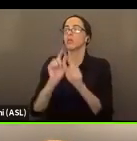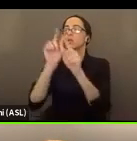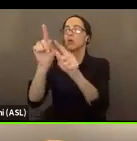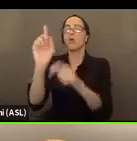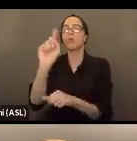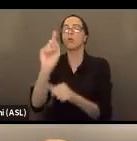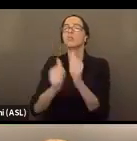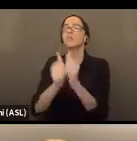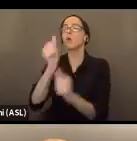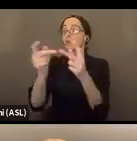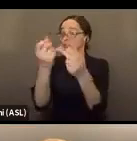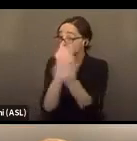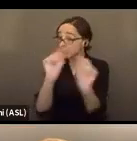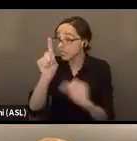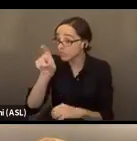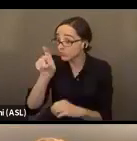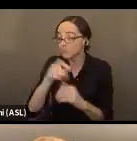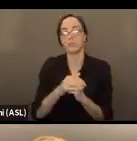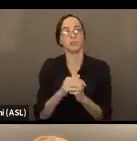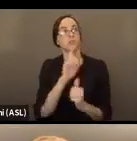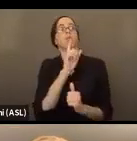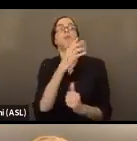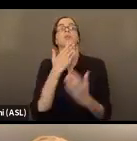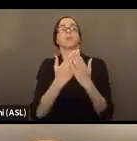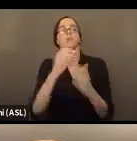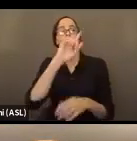that's a very good question we need to think about the multiple disasters